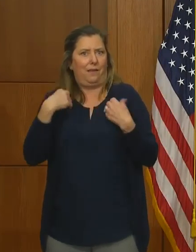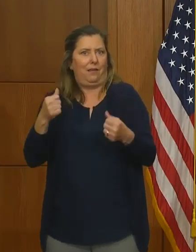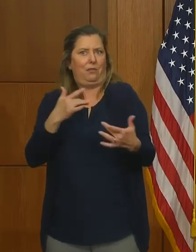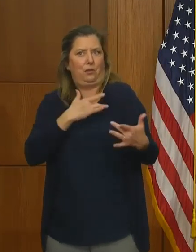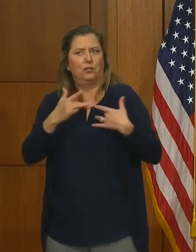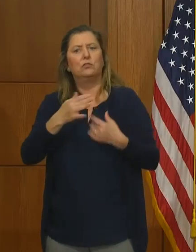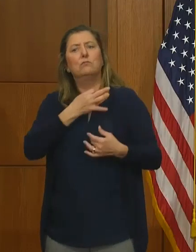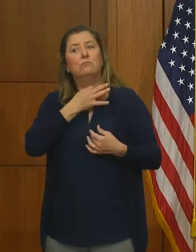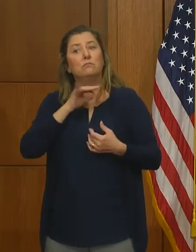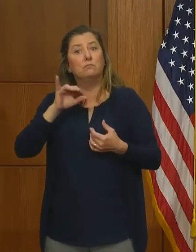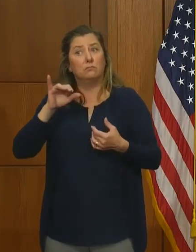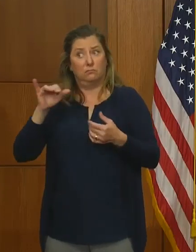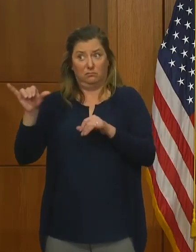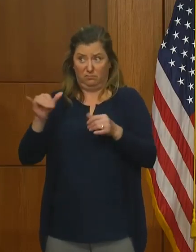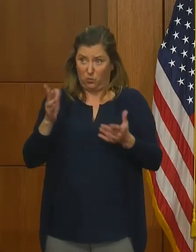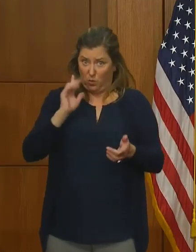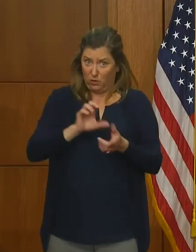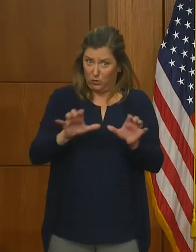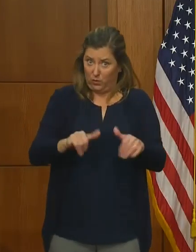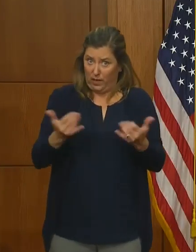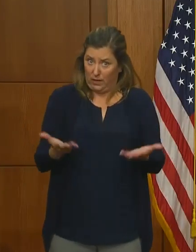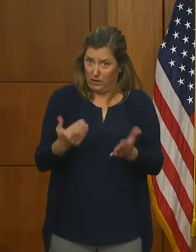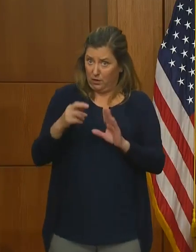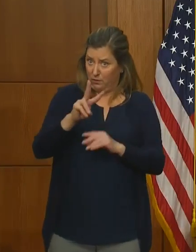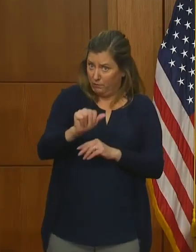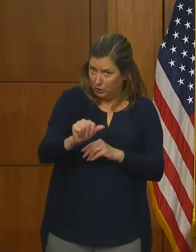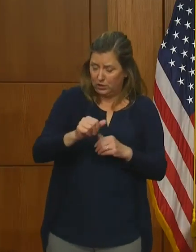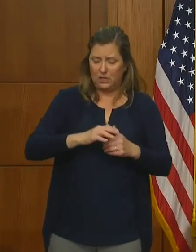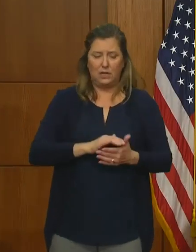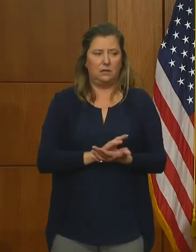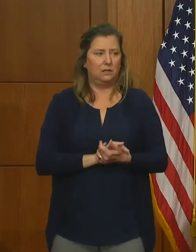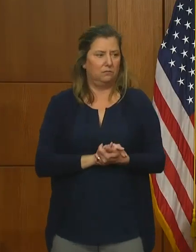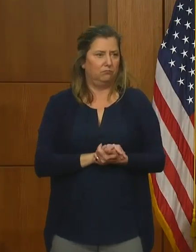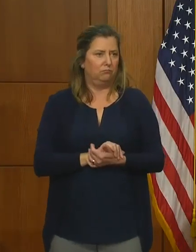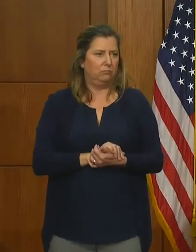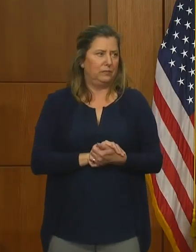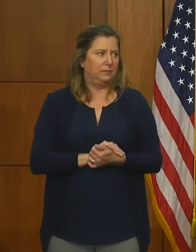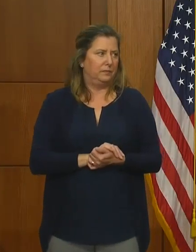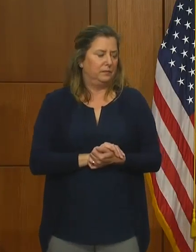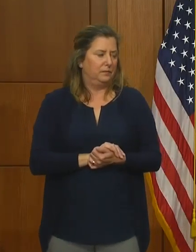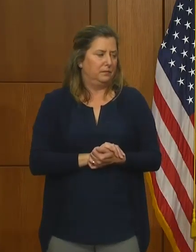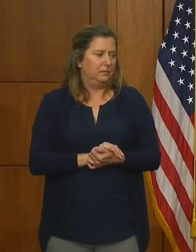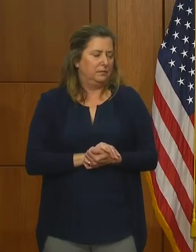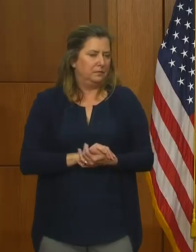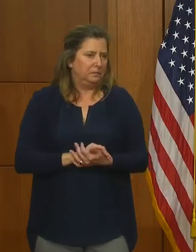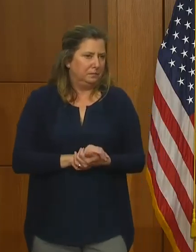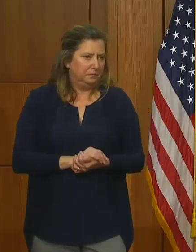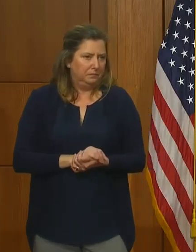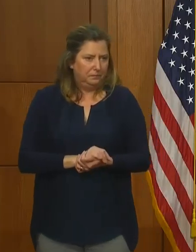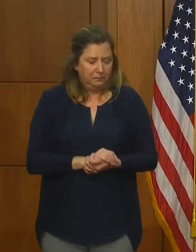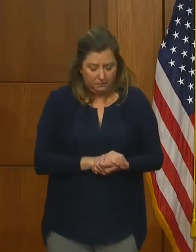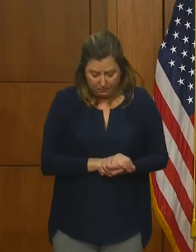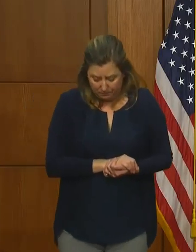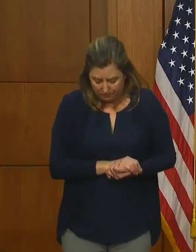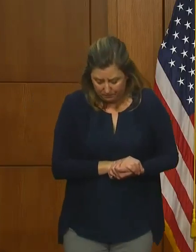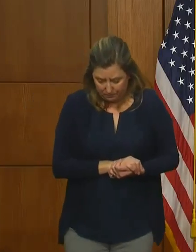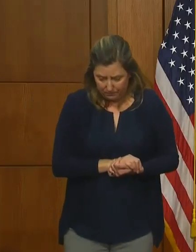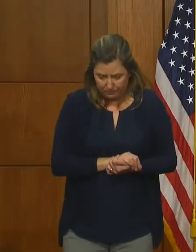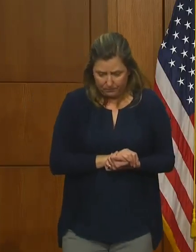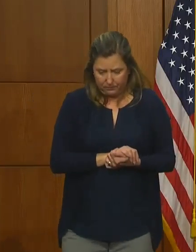HEALTH CONCERNS THAT GO ALONG WITH THAT. IS CHANGING THAT RULE IN VIRGINIA. SOMETHING